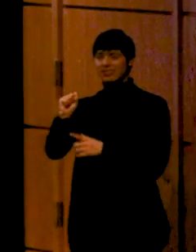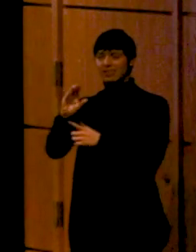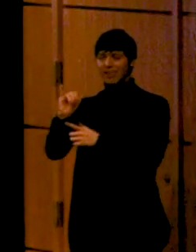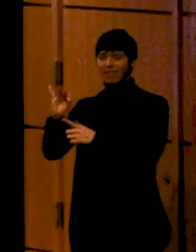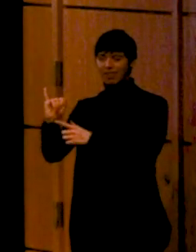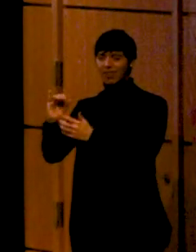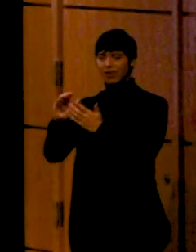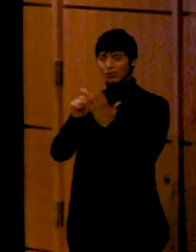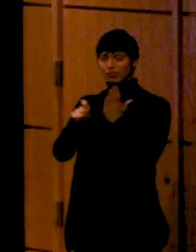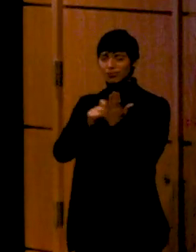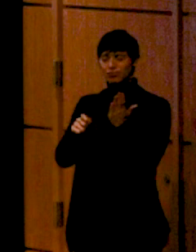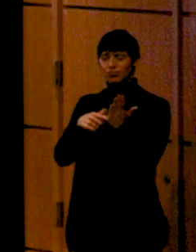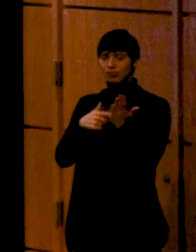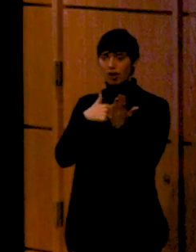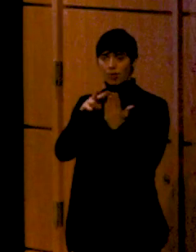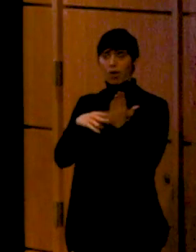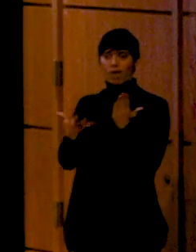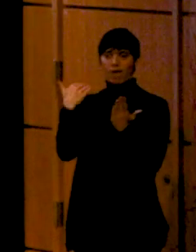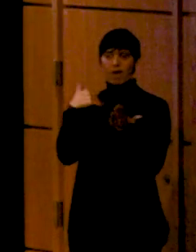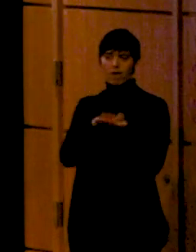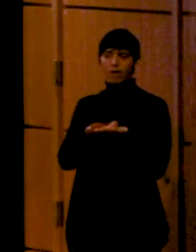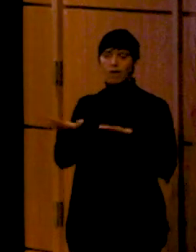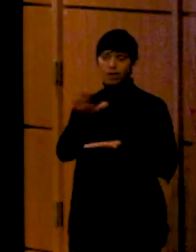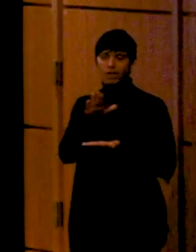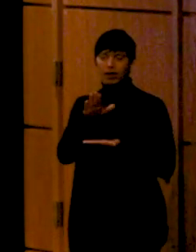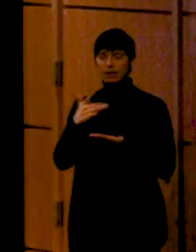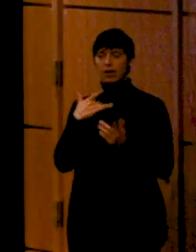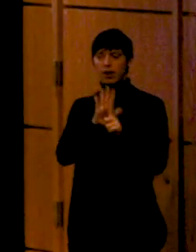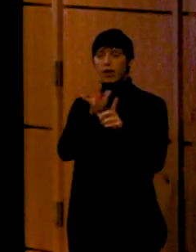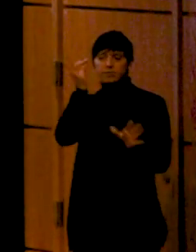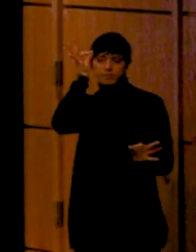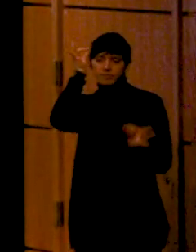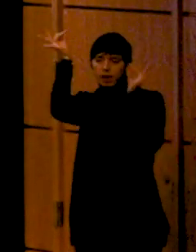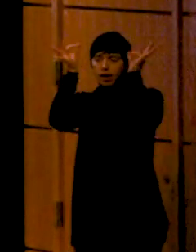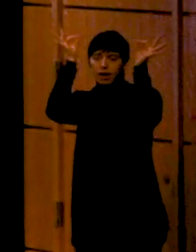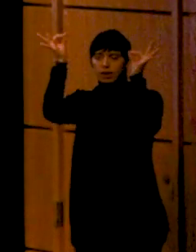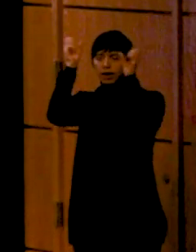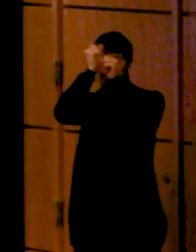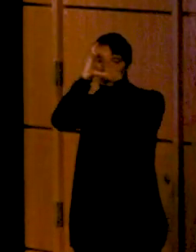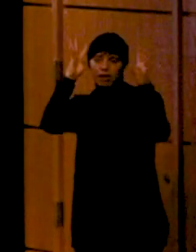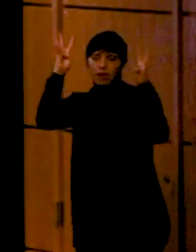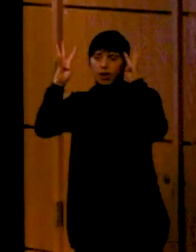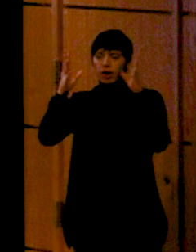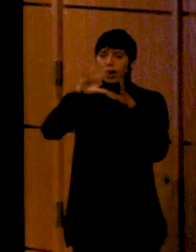And she's particularly known for her works of fantasy and science fiction.